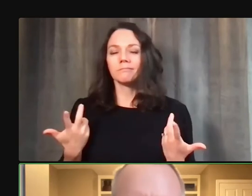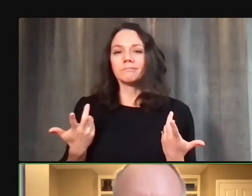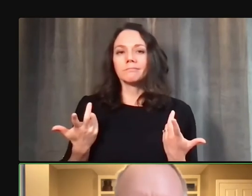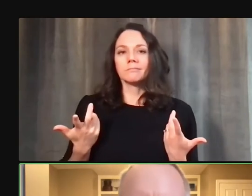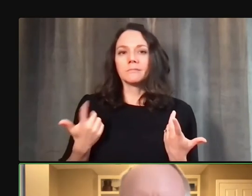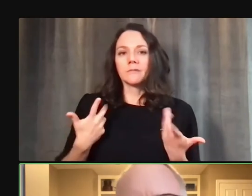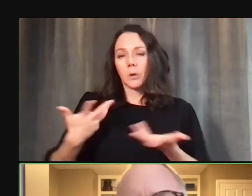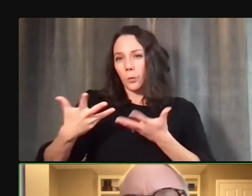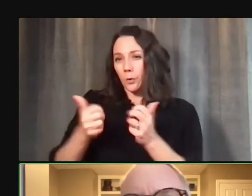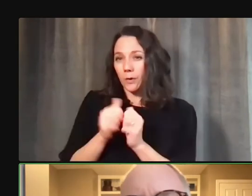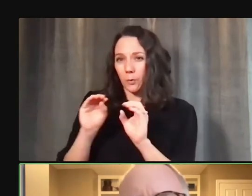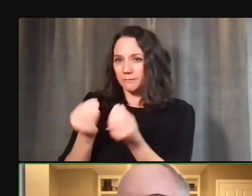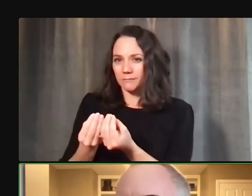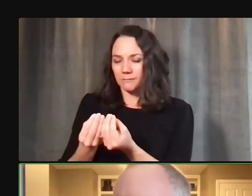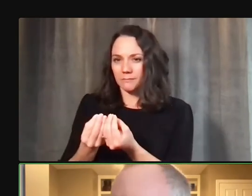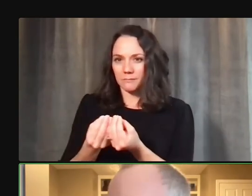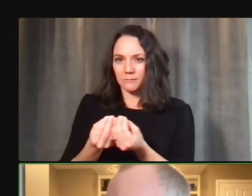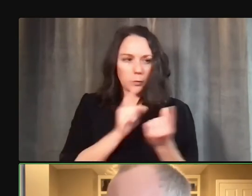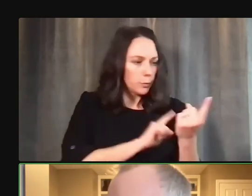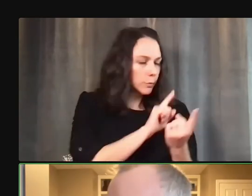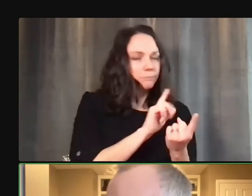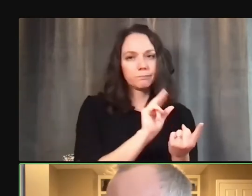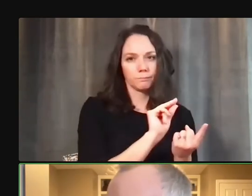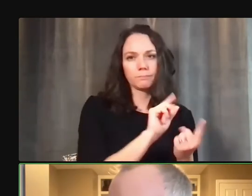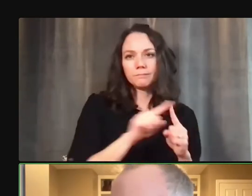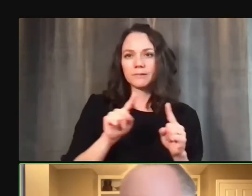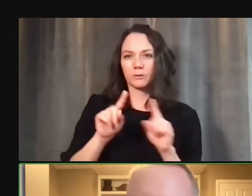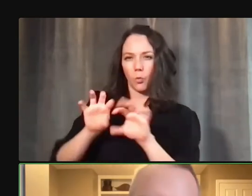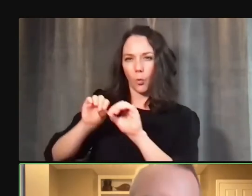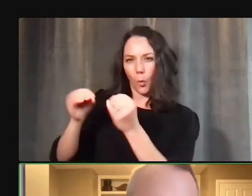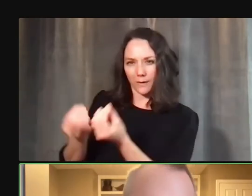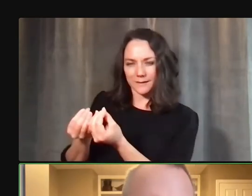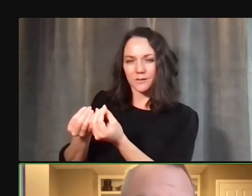I don't work with individual clients. And many of those organizations are